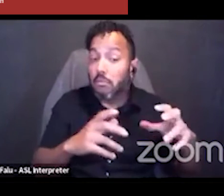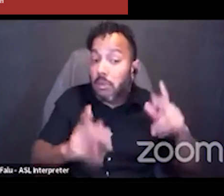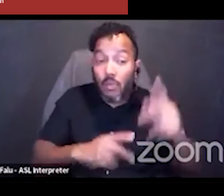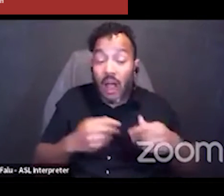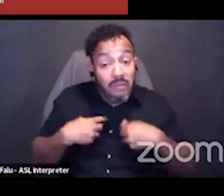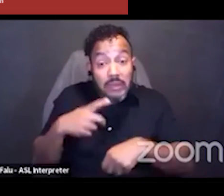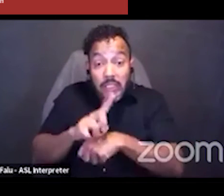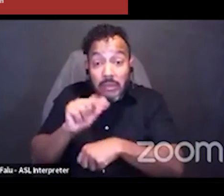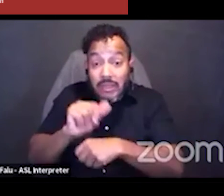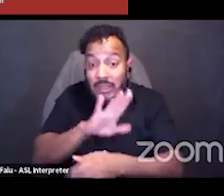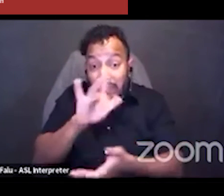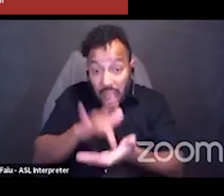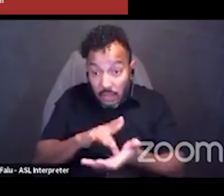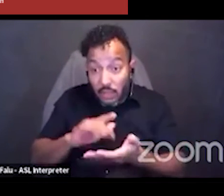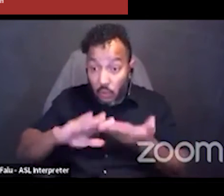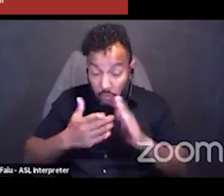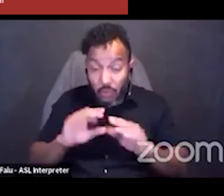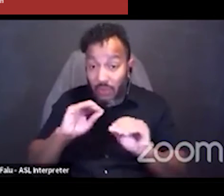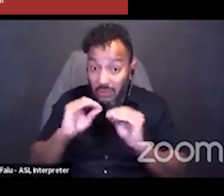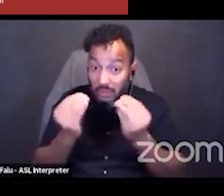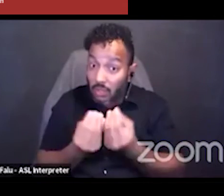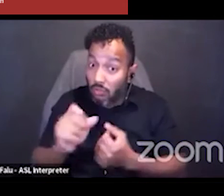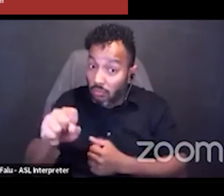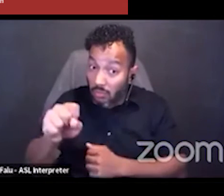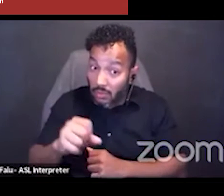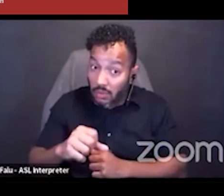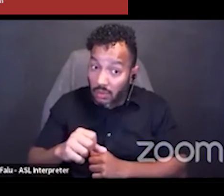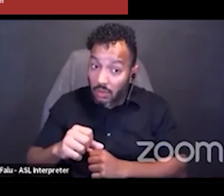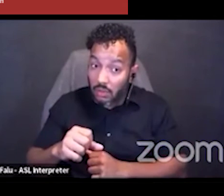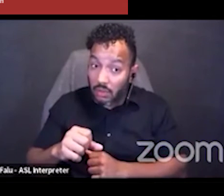community organizations, right?